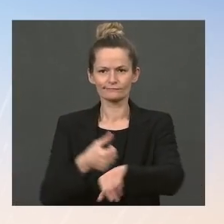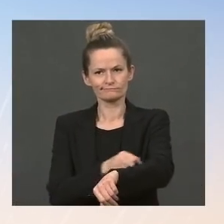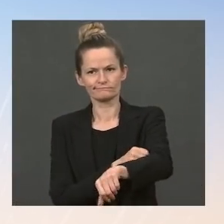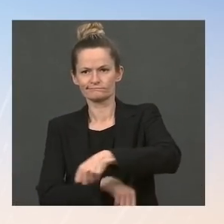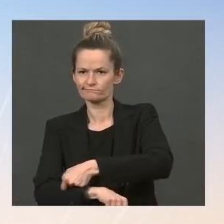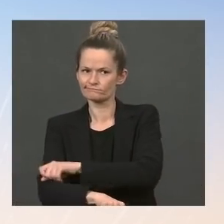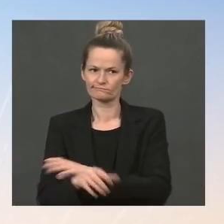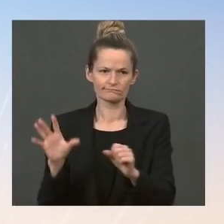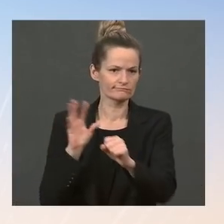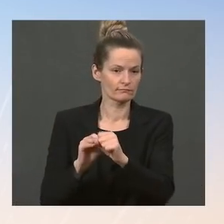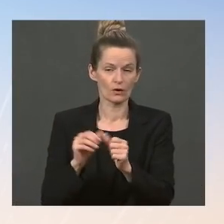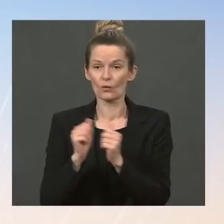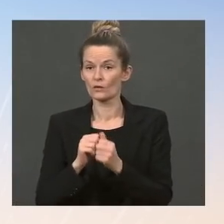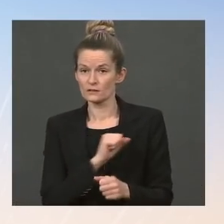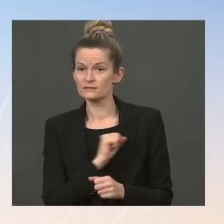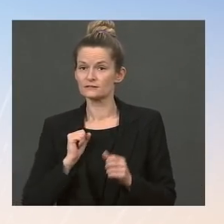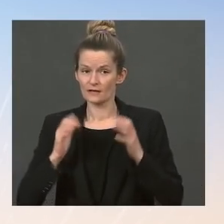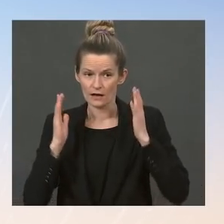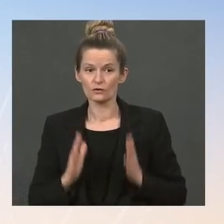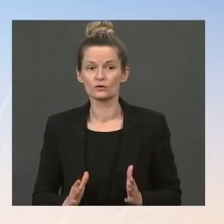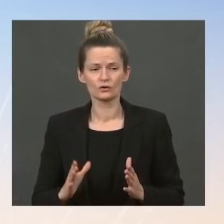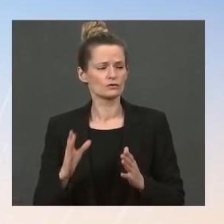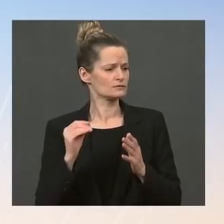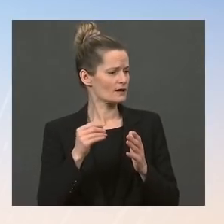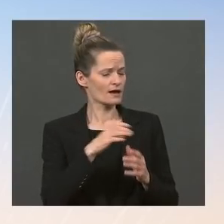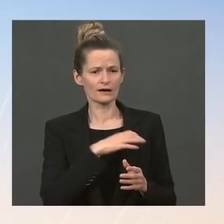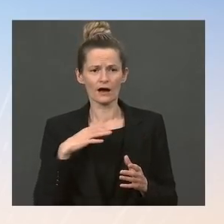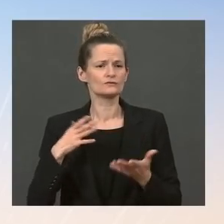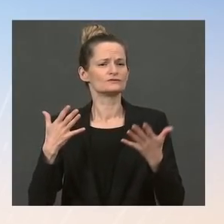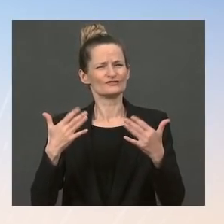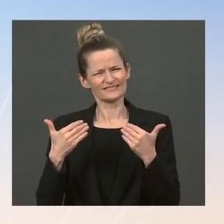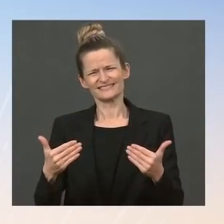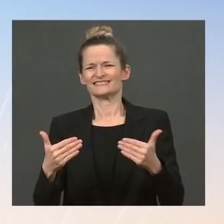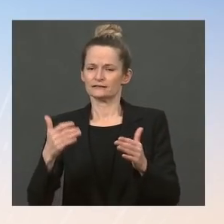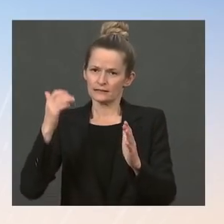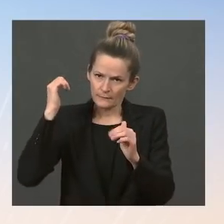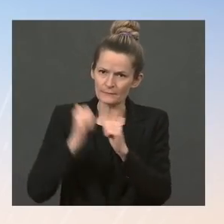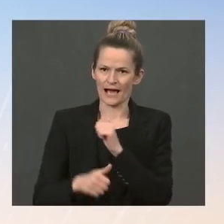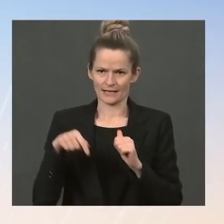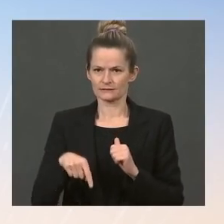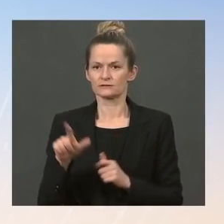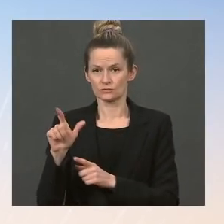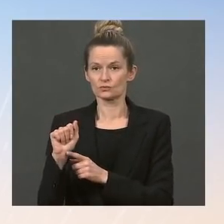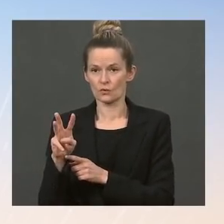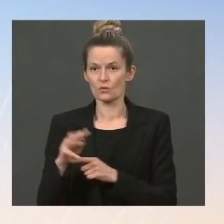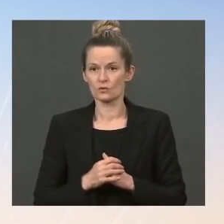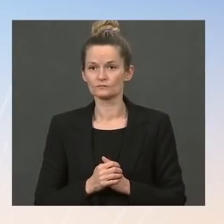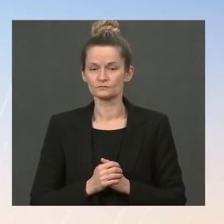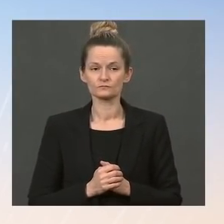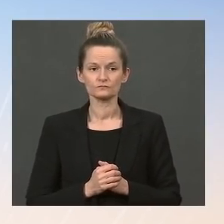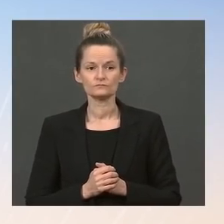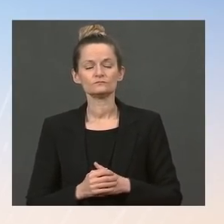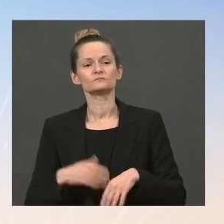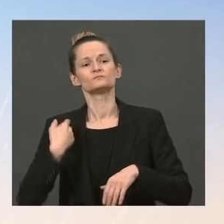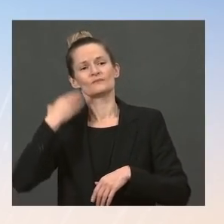directly with leadership to move this forward. I will note though -- I know there's been a focus on just a couple of members, very important members --